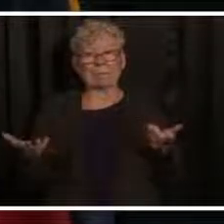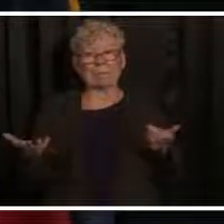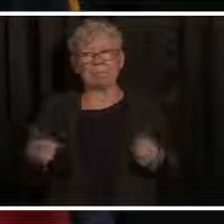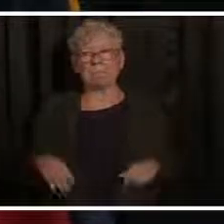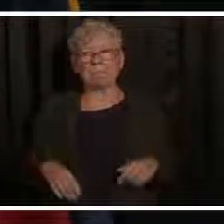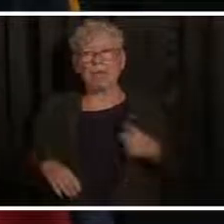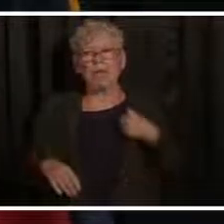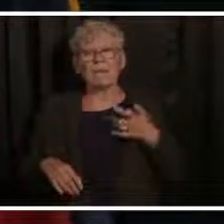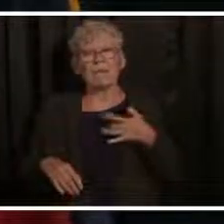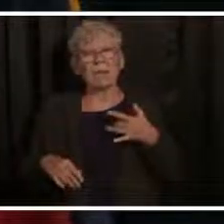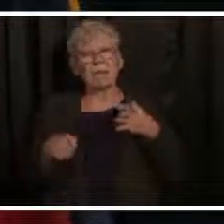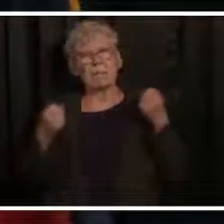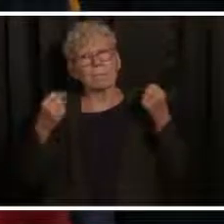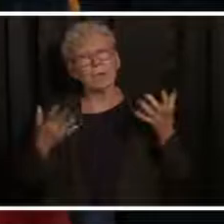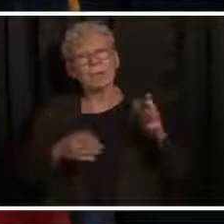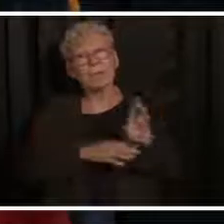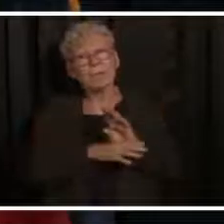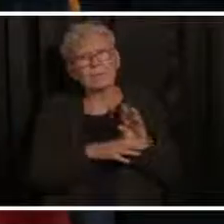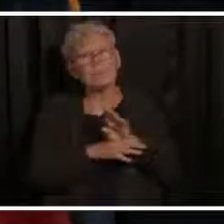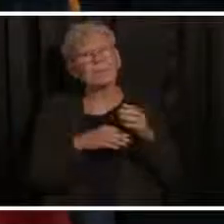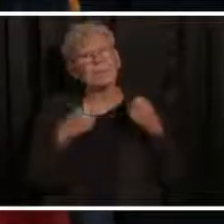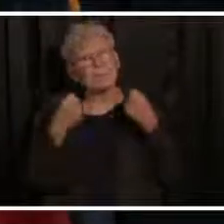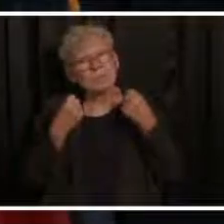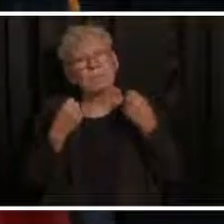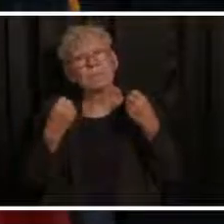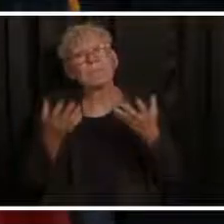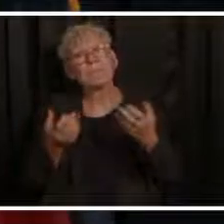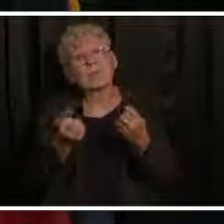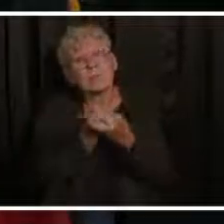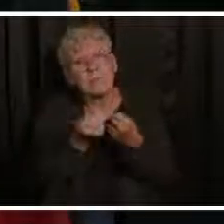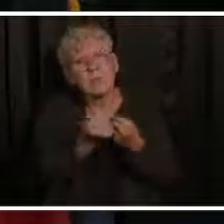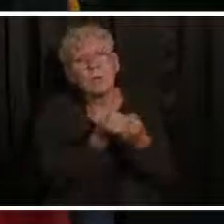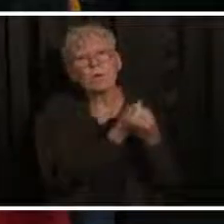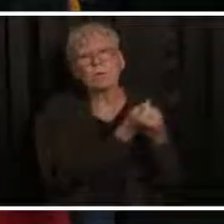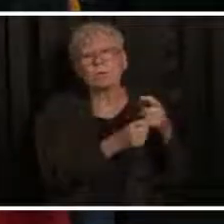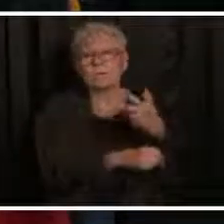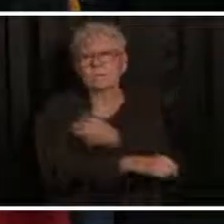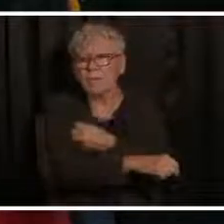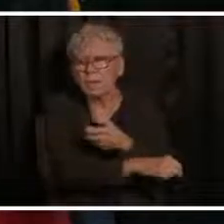businesses have offered in kind support for the vaccination effort. Meaning, they've opened up their facilities, their